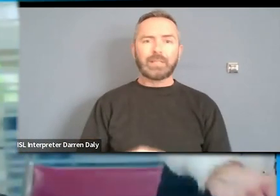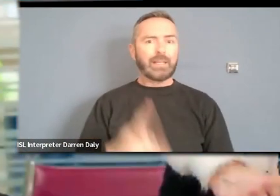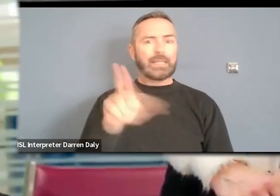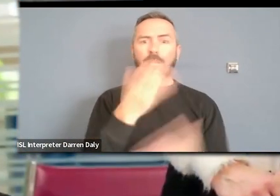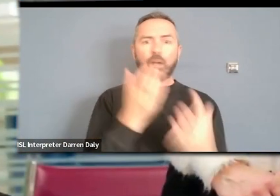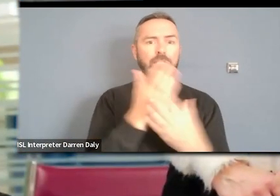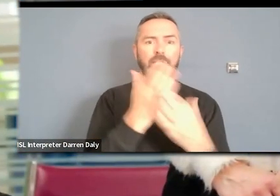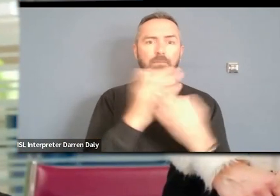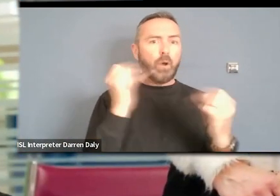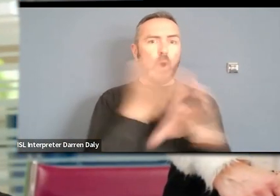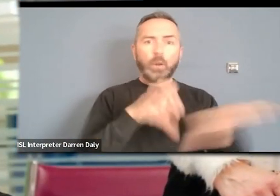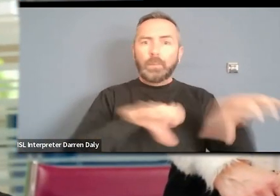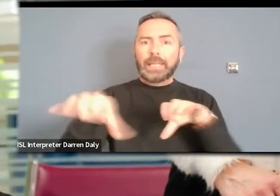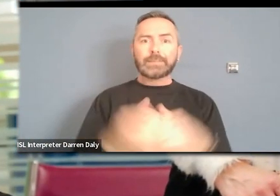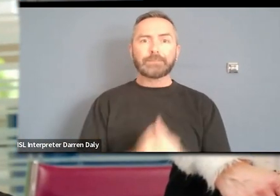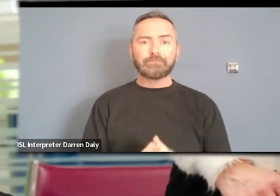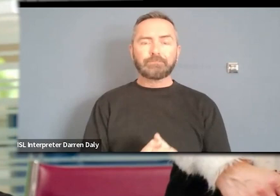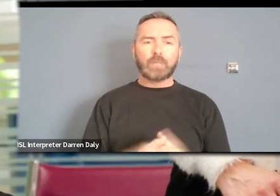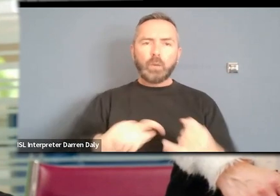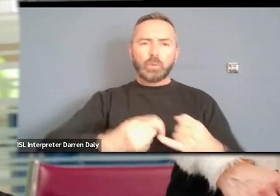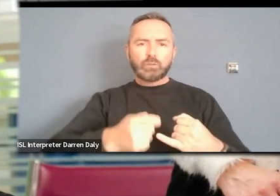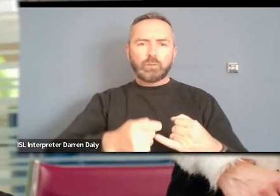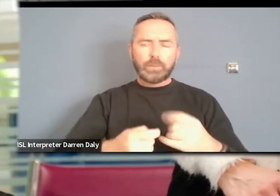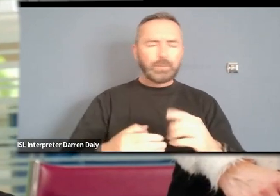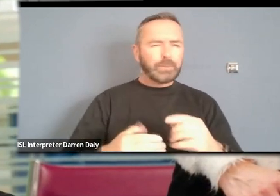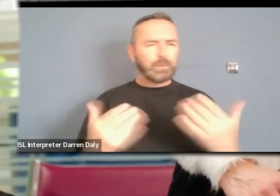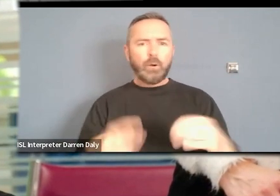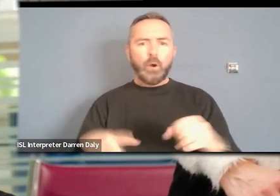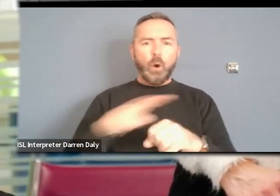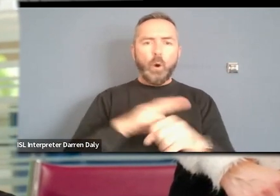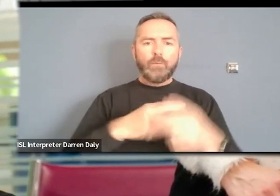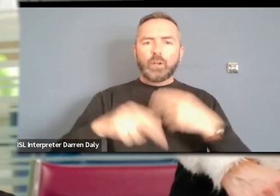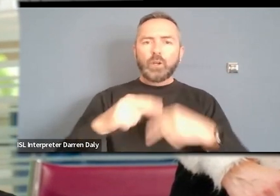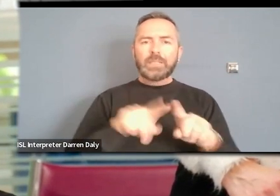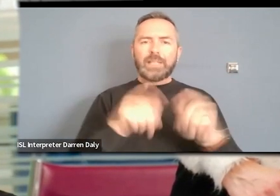I had to try overcome barriers in my life on a daily basis, and I couldn't